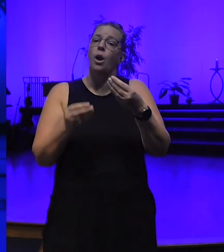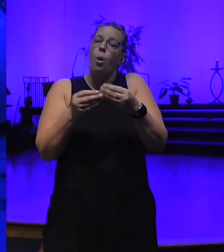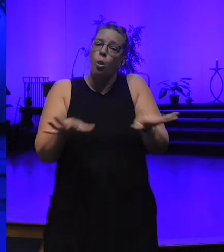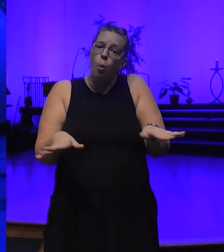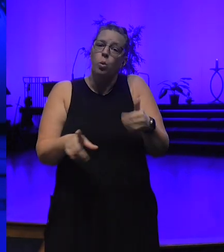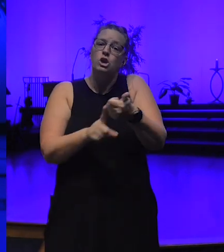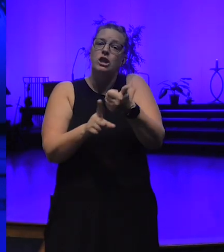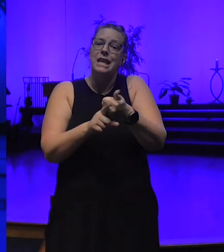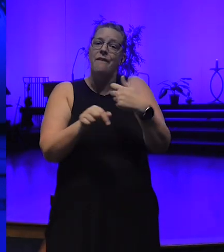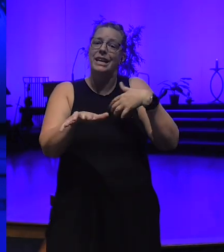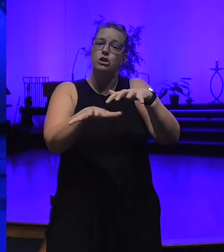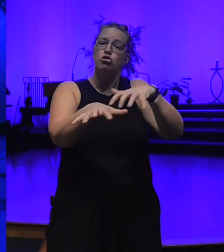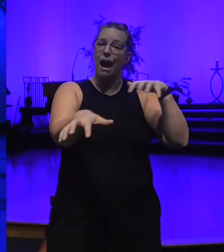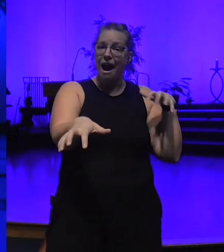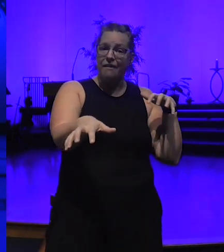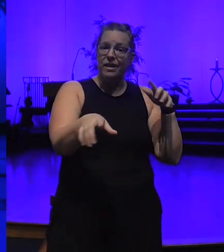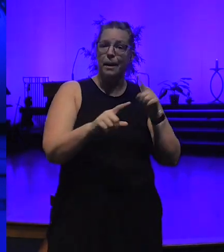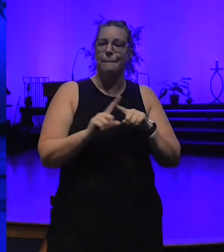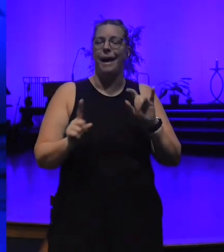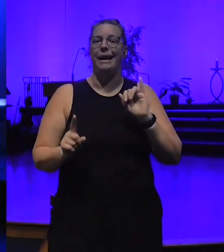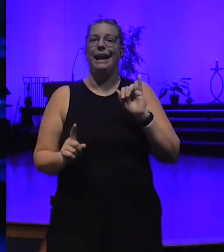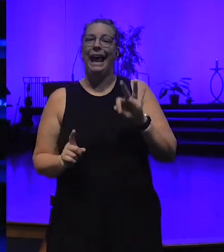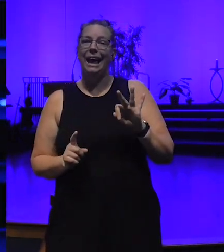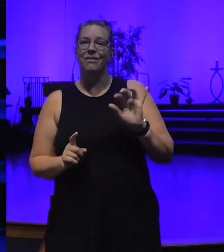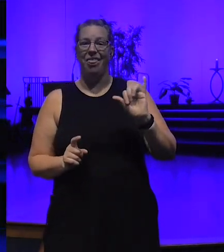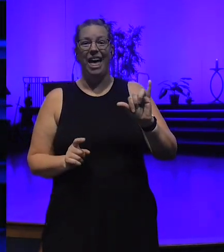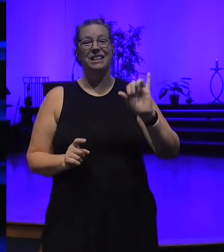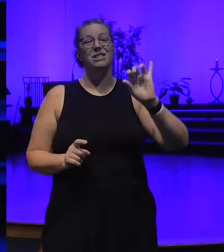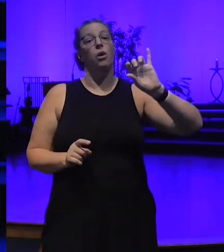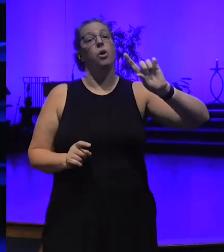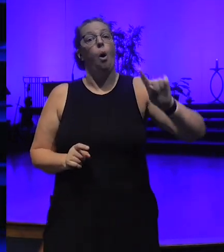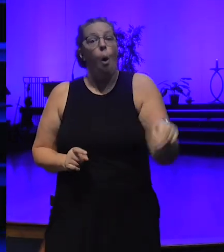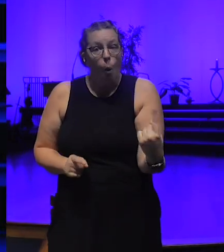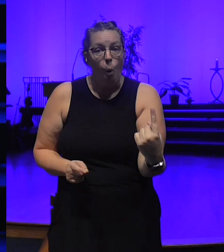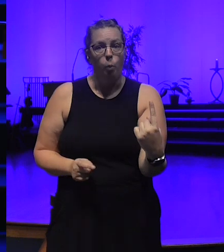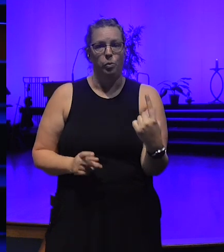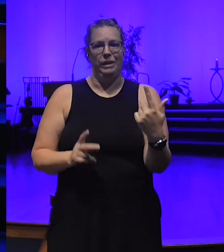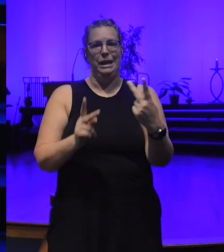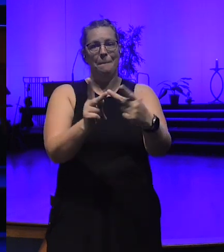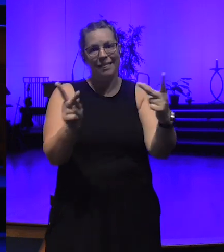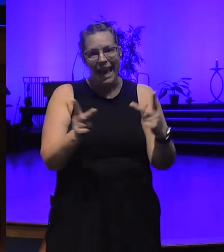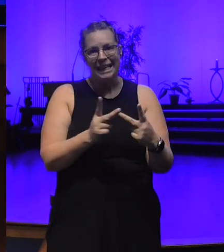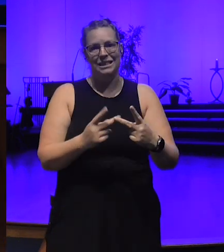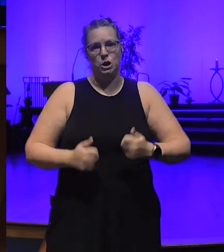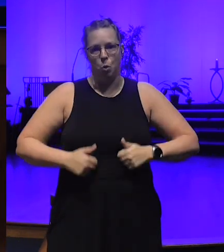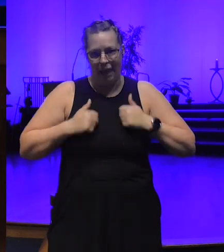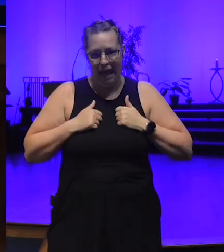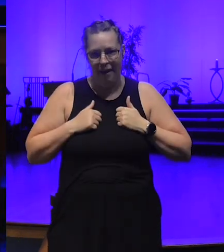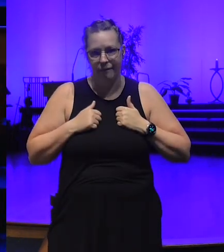but if traffic is the only kind of Consciousness that you live in you'll lose yourself again and